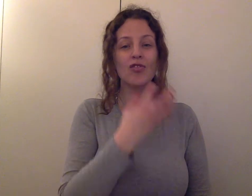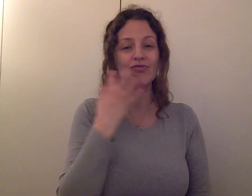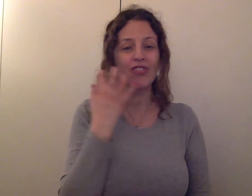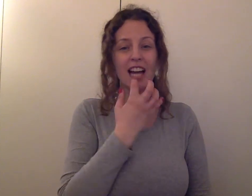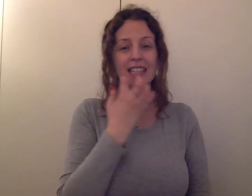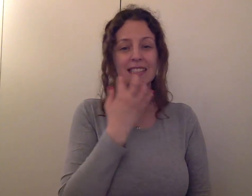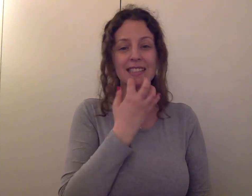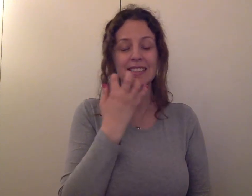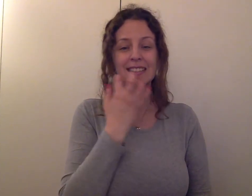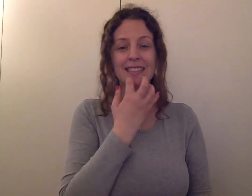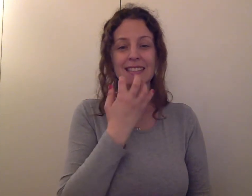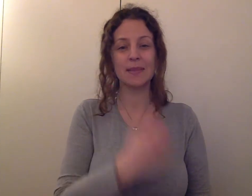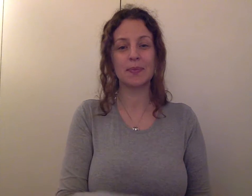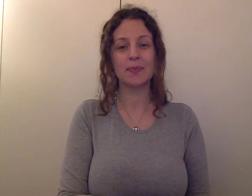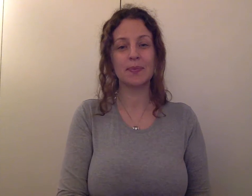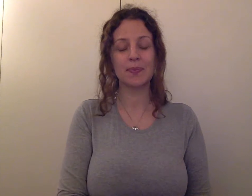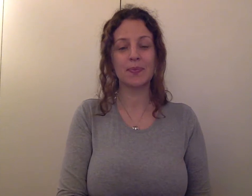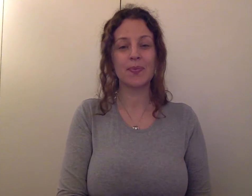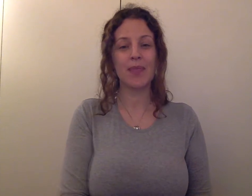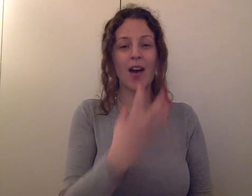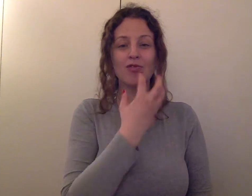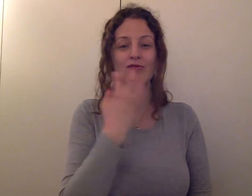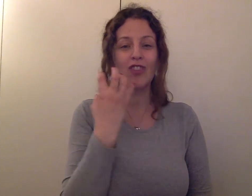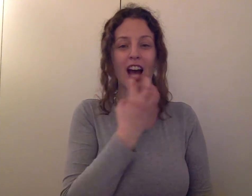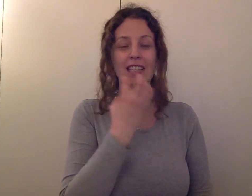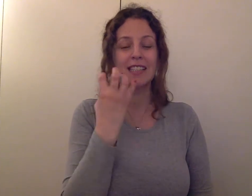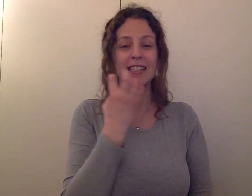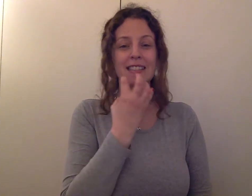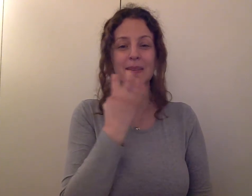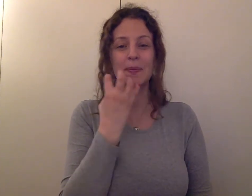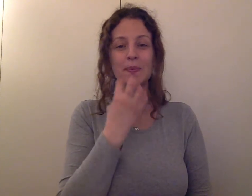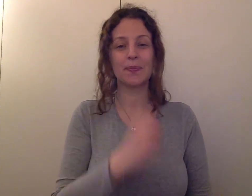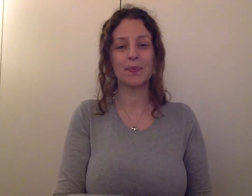RICE